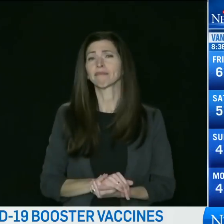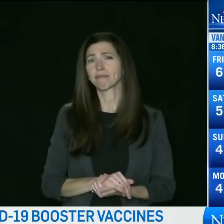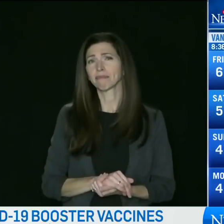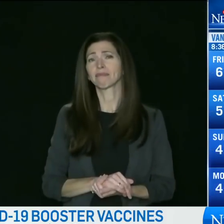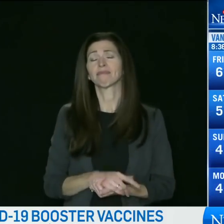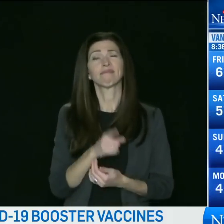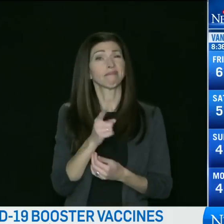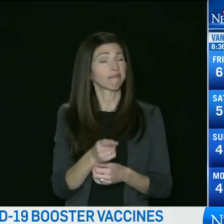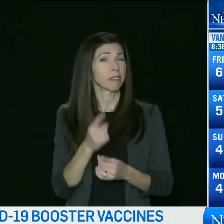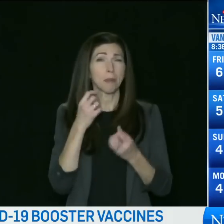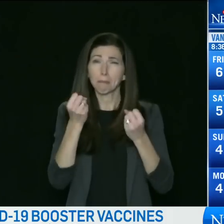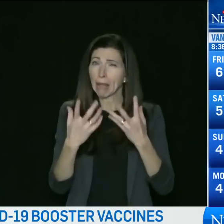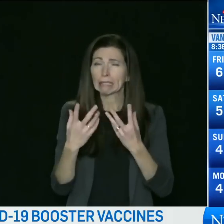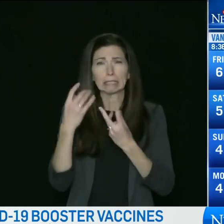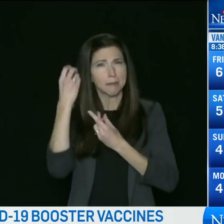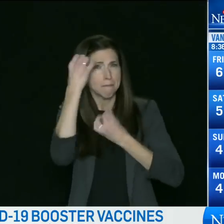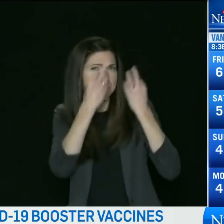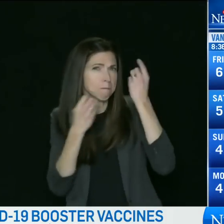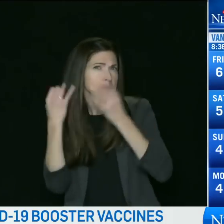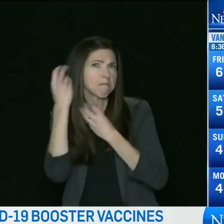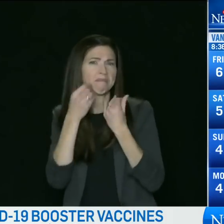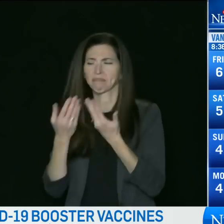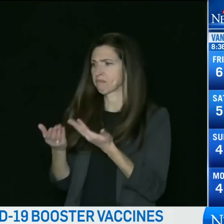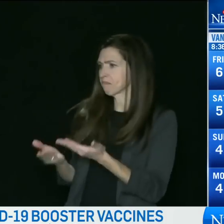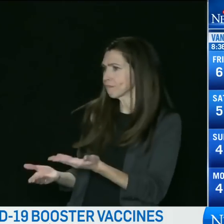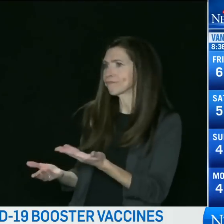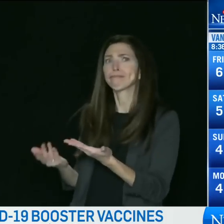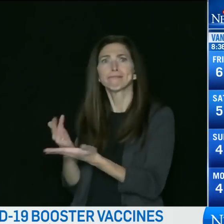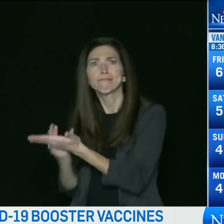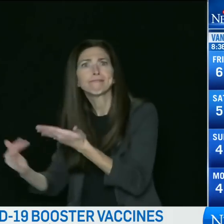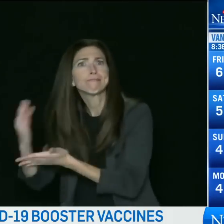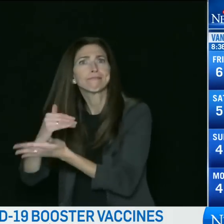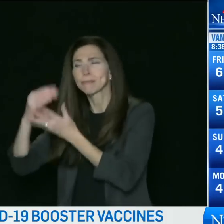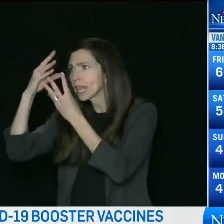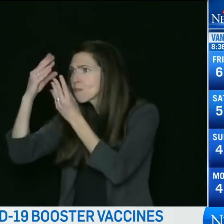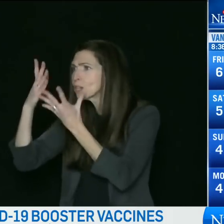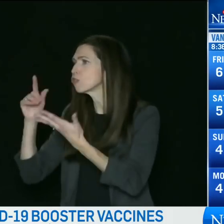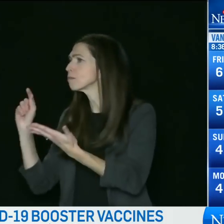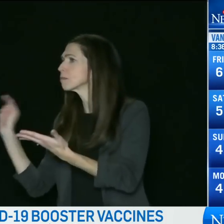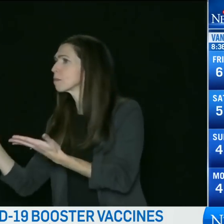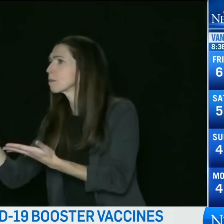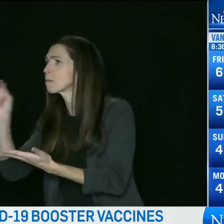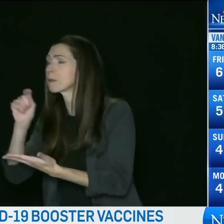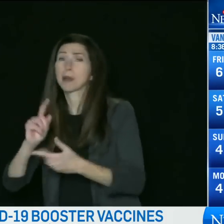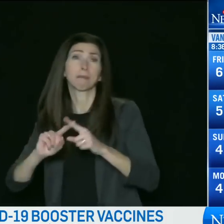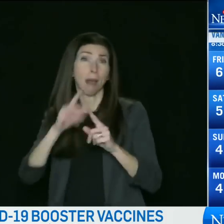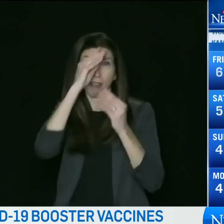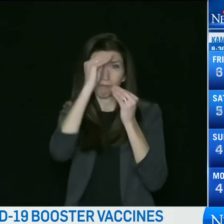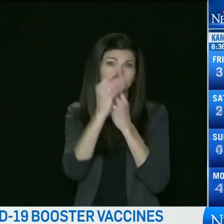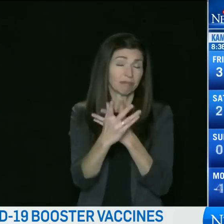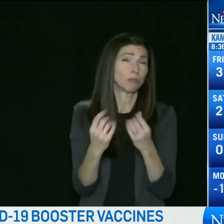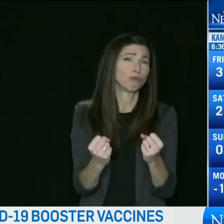DOSE AND BOOSTER DOSE COULD HAVE LOWER ANTIBODY LEVELS. THAT WAS CERTAINLY ALL